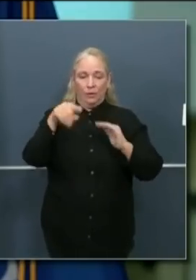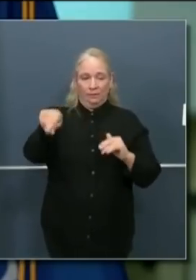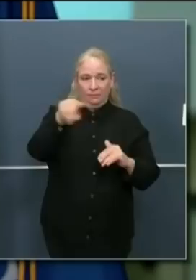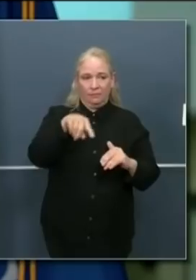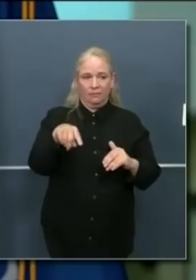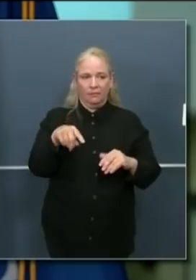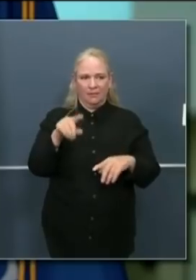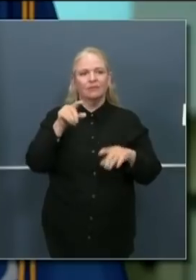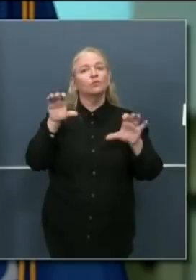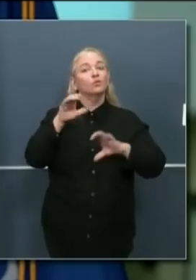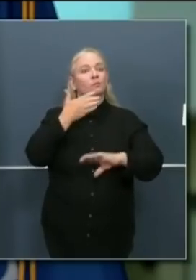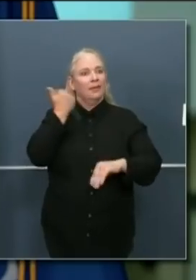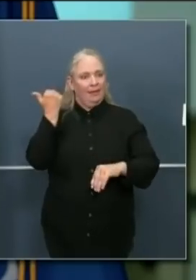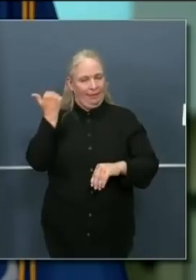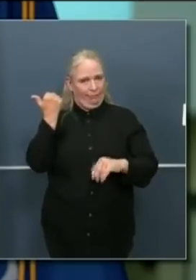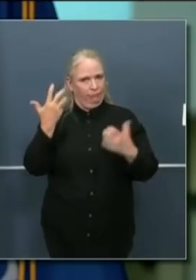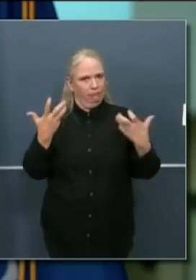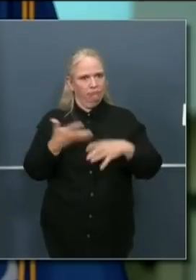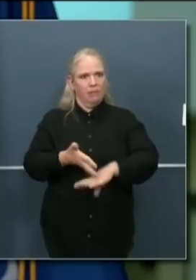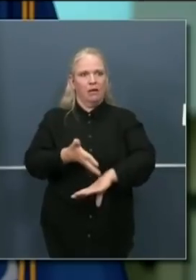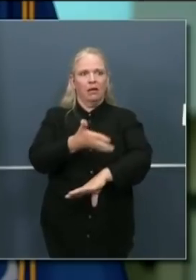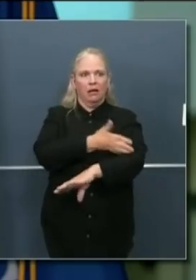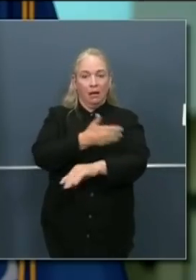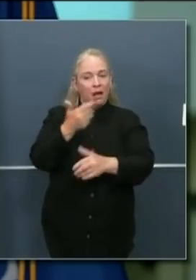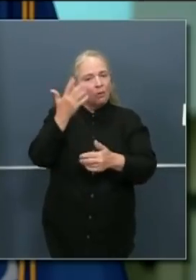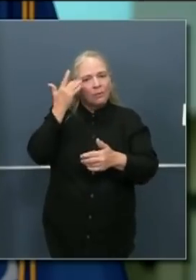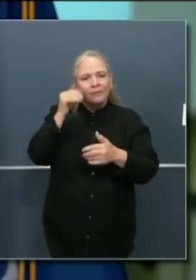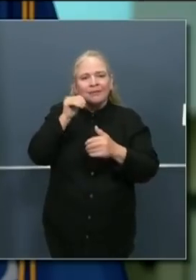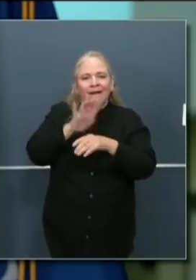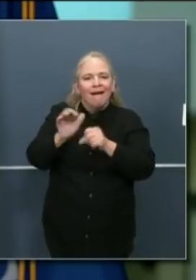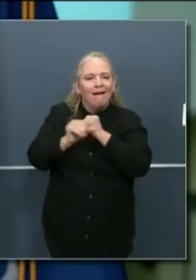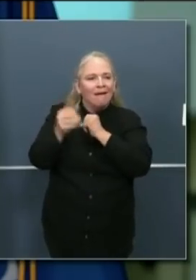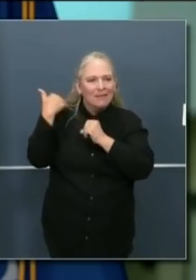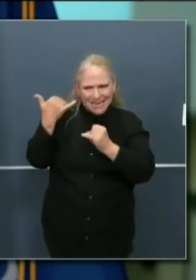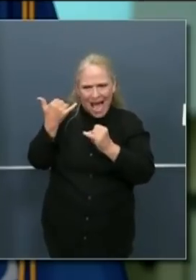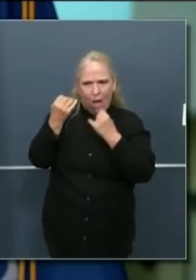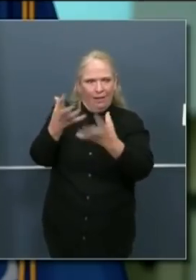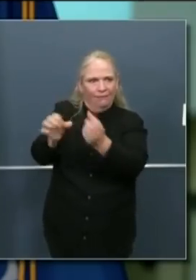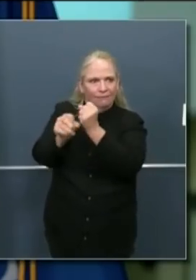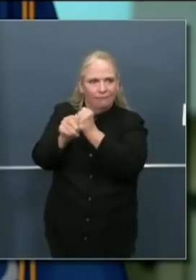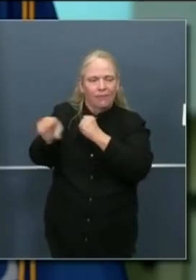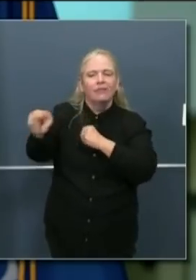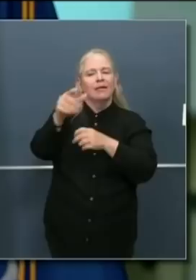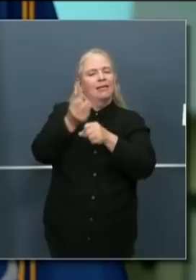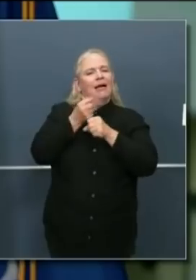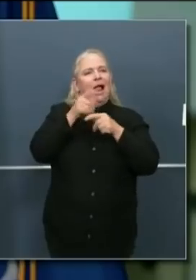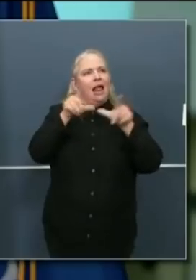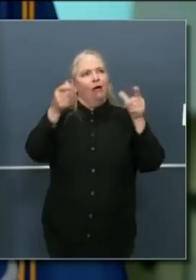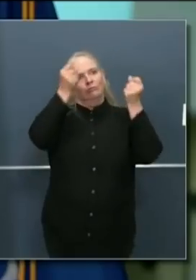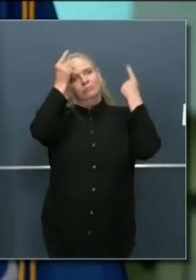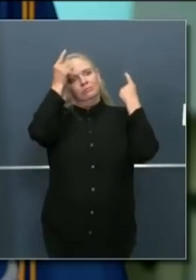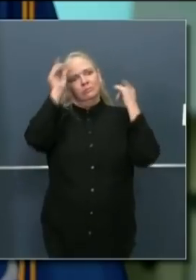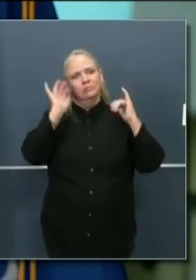LATIN X COMMUNITY AND WE'VE GOT TO DO A LOT BETTER IN TERMS OF GETTING THE RIGHT MESSENGERS TO